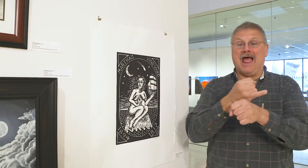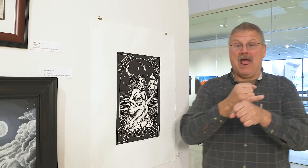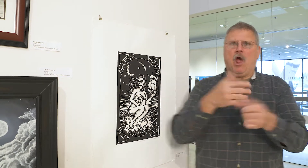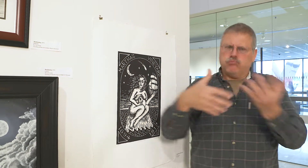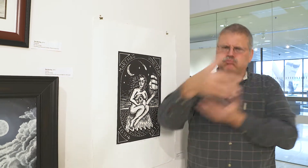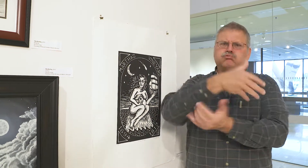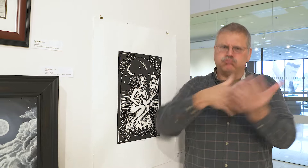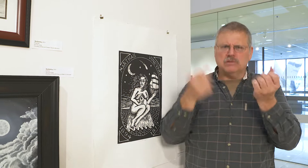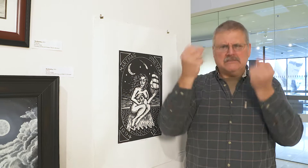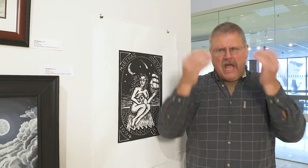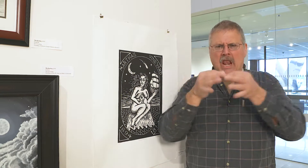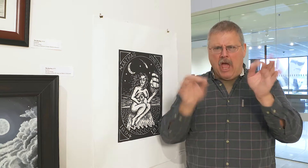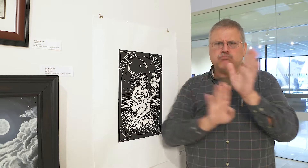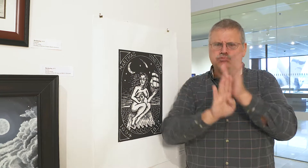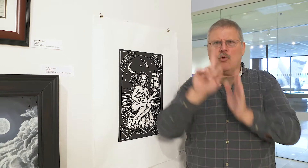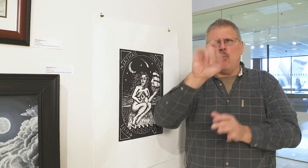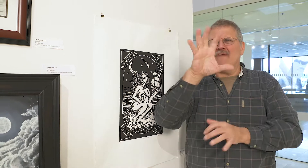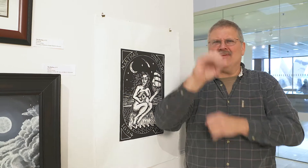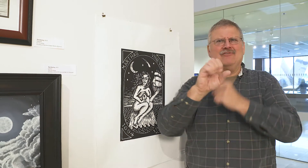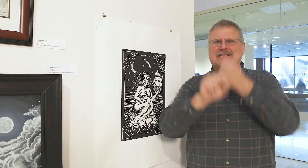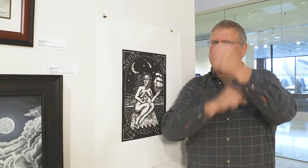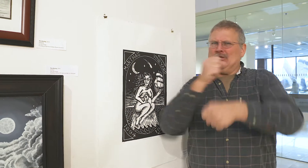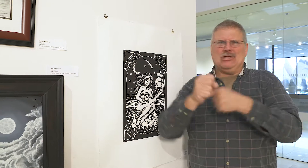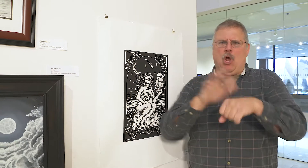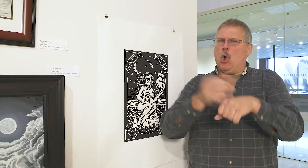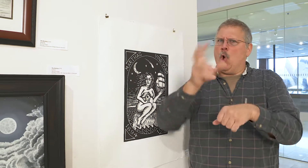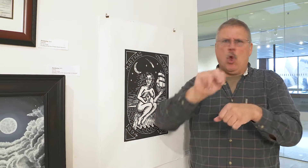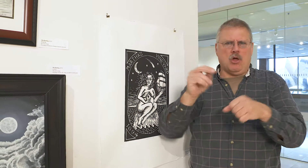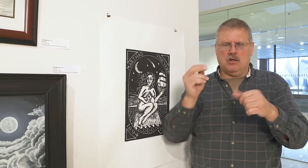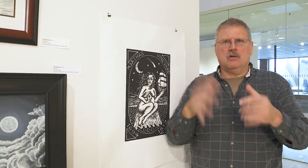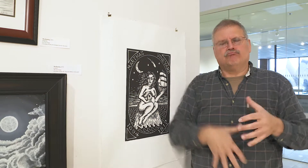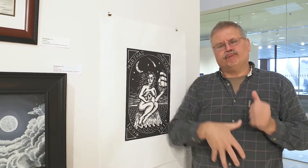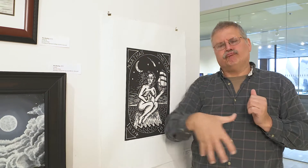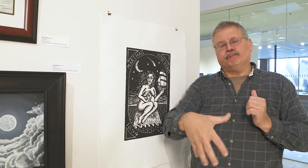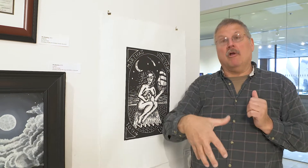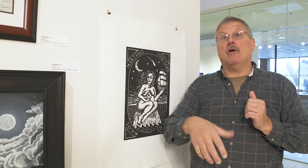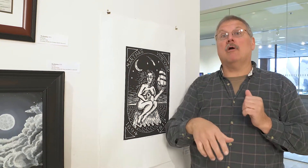This represents that sign language had been used and developed over 150 years on its own.